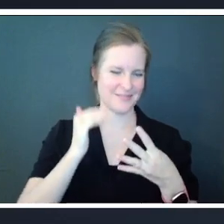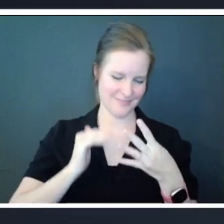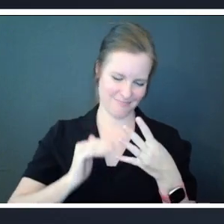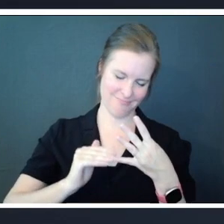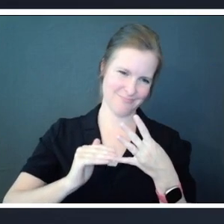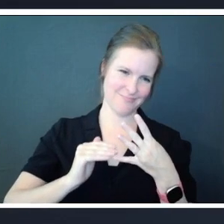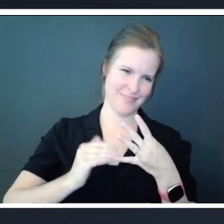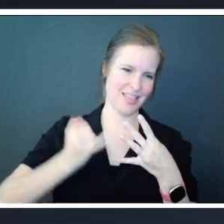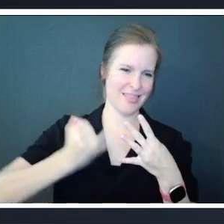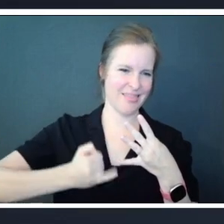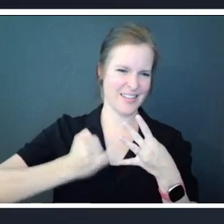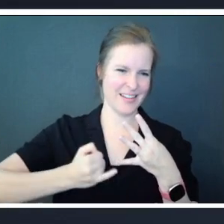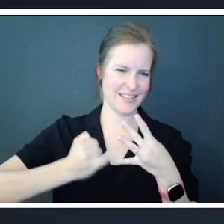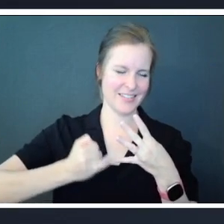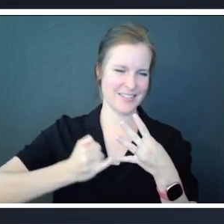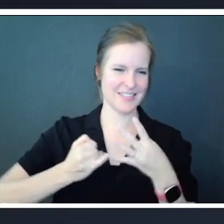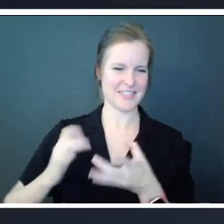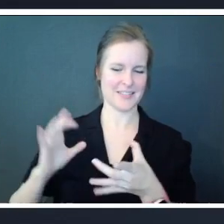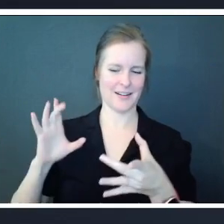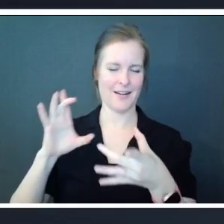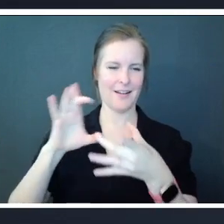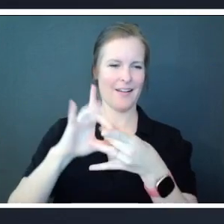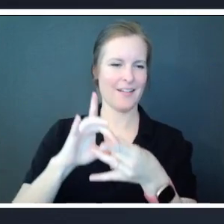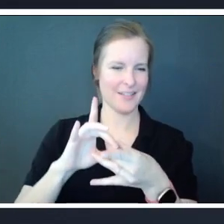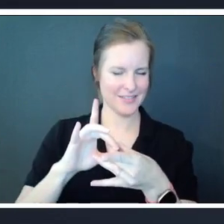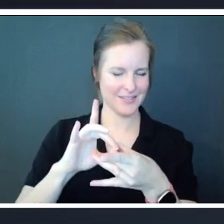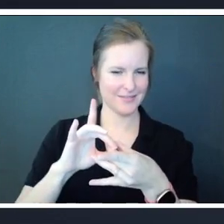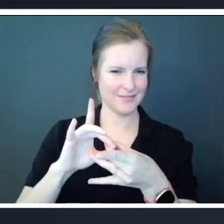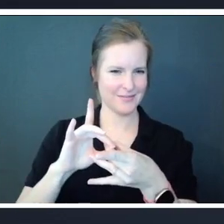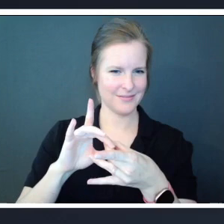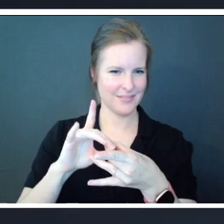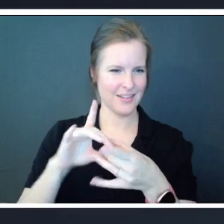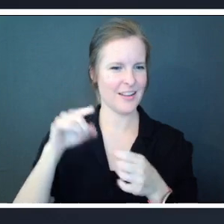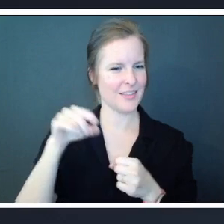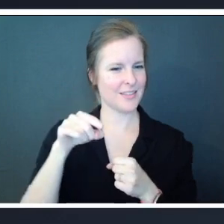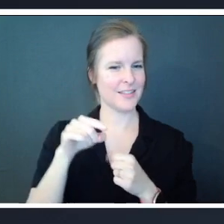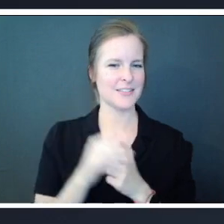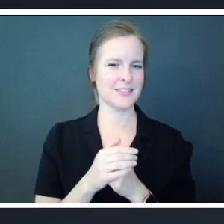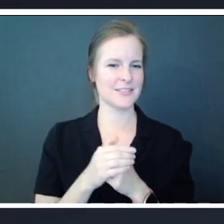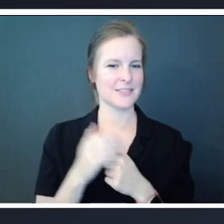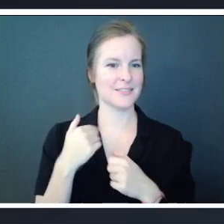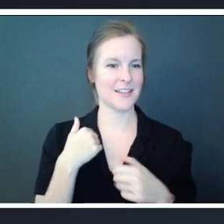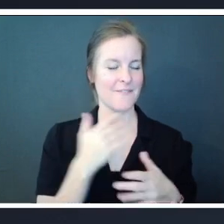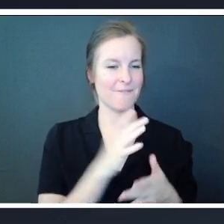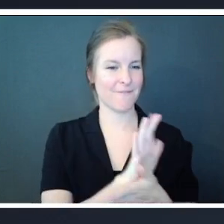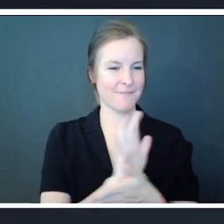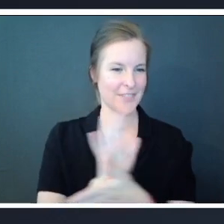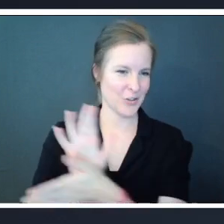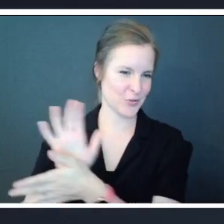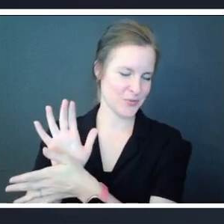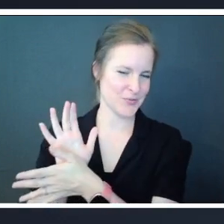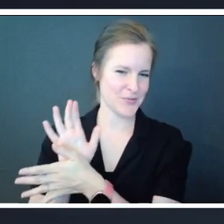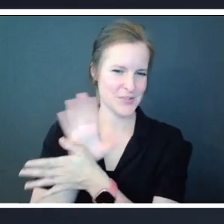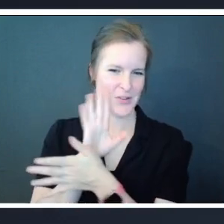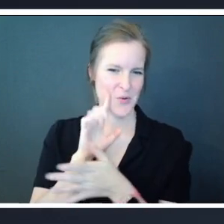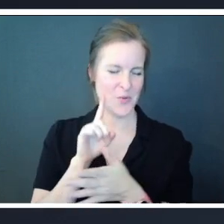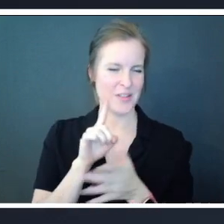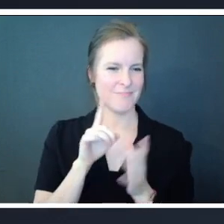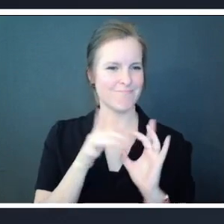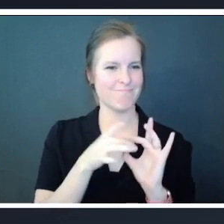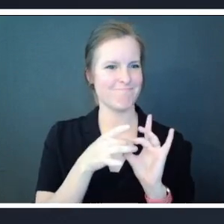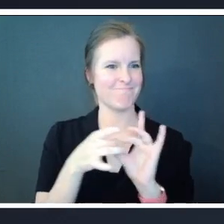which is Connect. Here, we have a series of videos that connects students with unusual careers here.